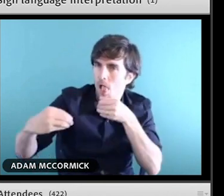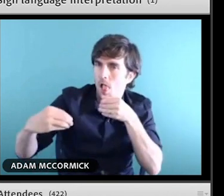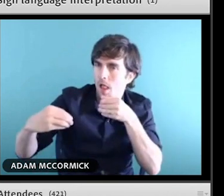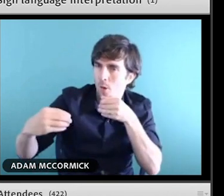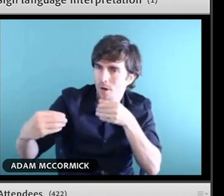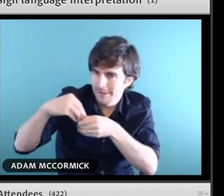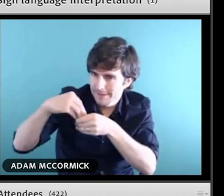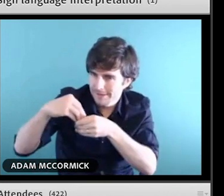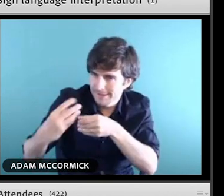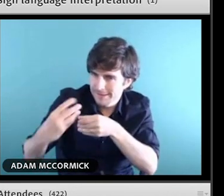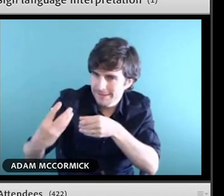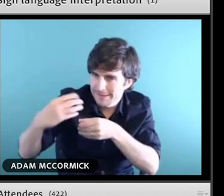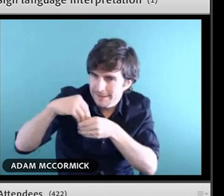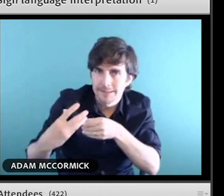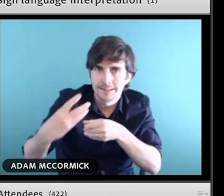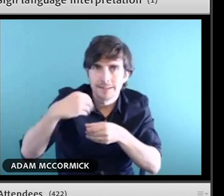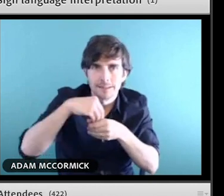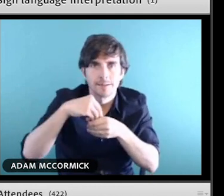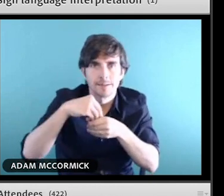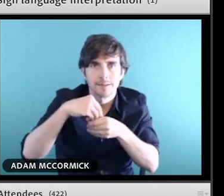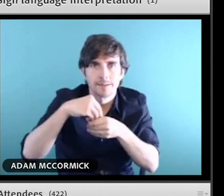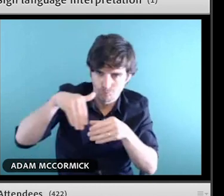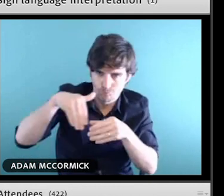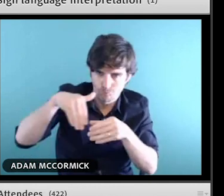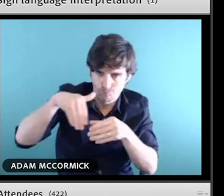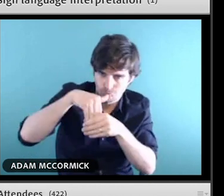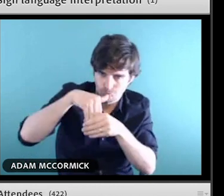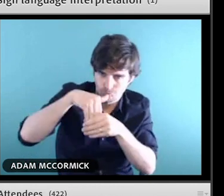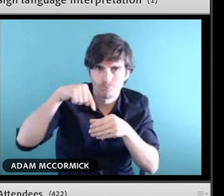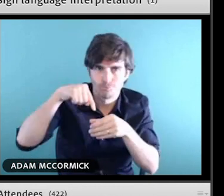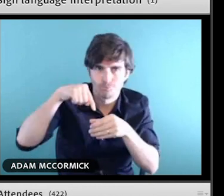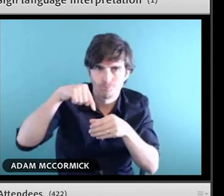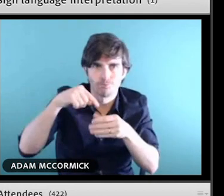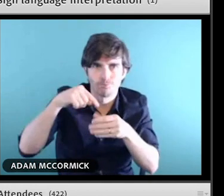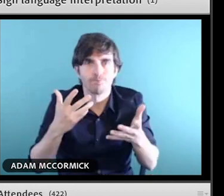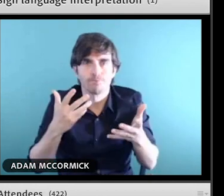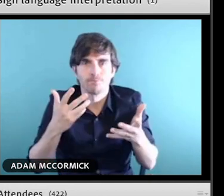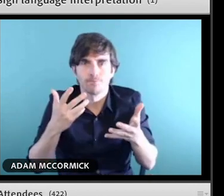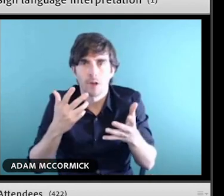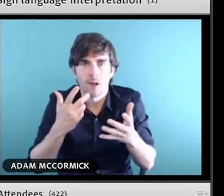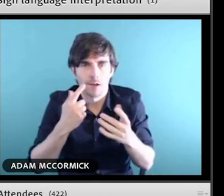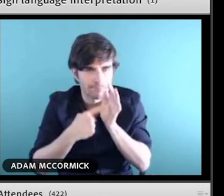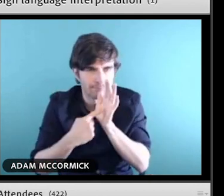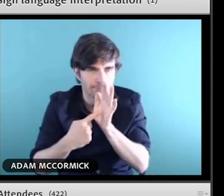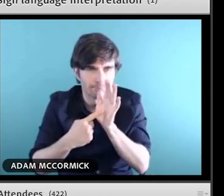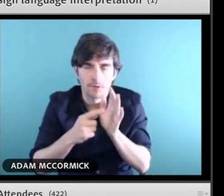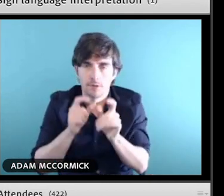are really great is better. So yes. I think one of the other key messages we'll see coming